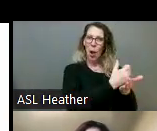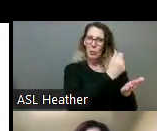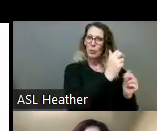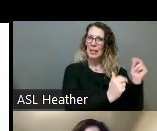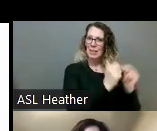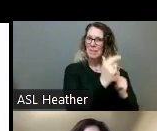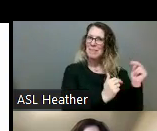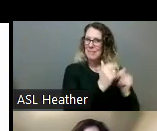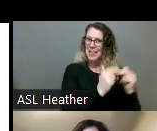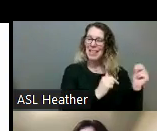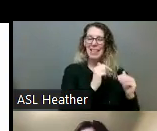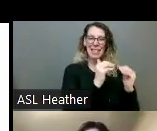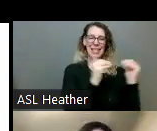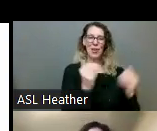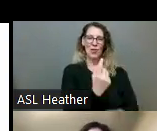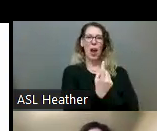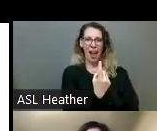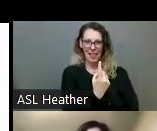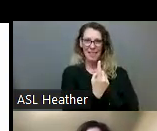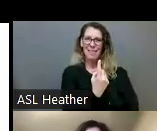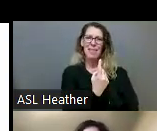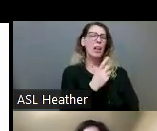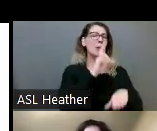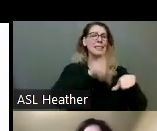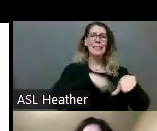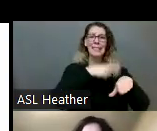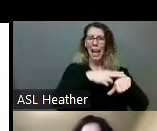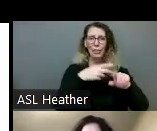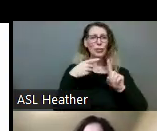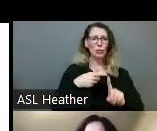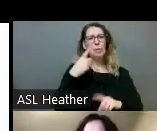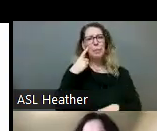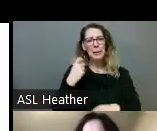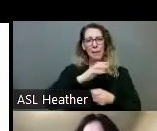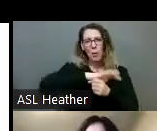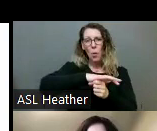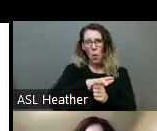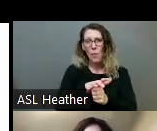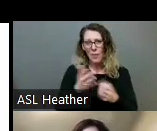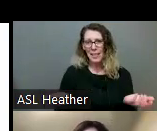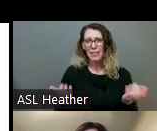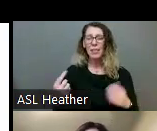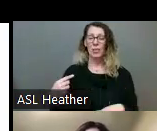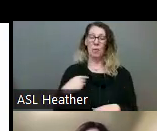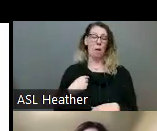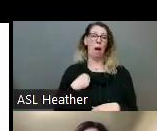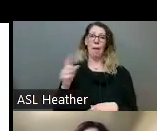robust Tier 1. And it was very natural with covid, so I'm just shining a light on that